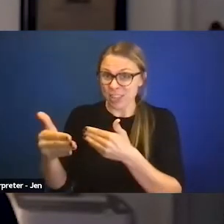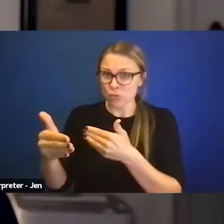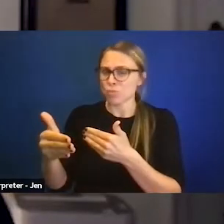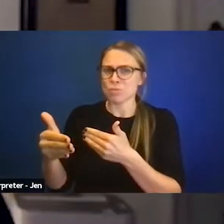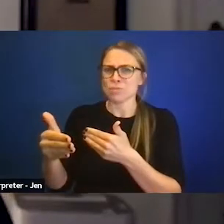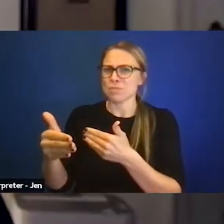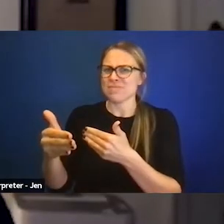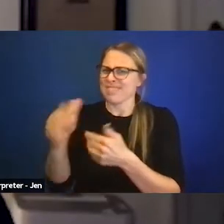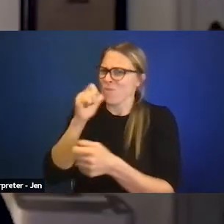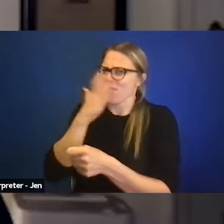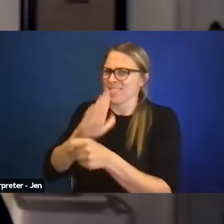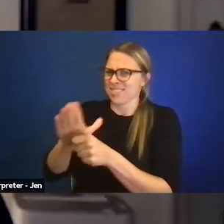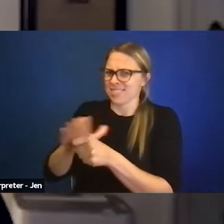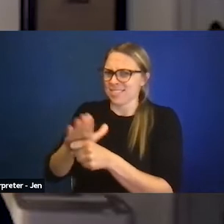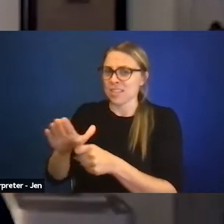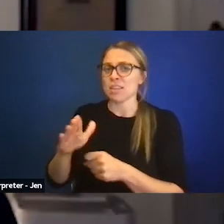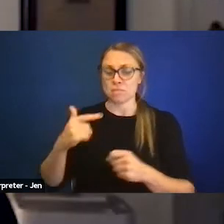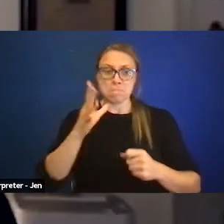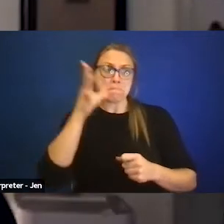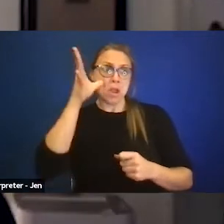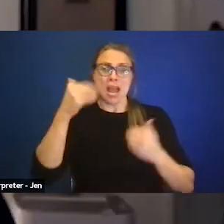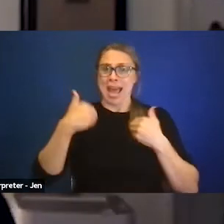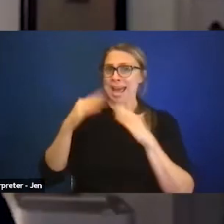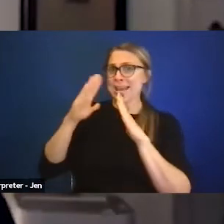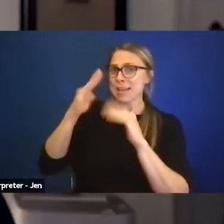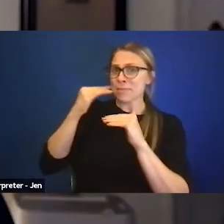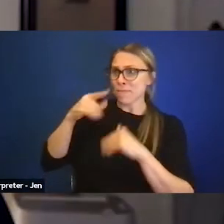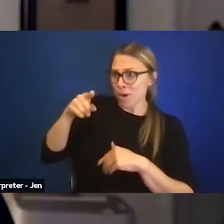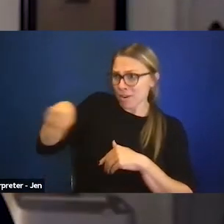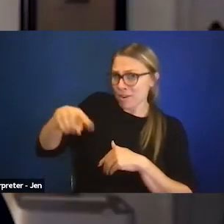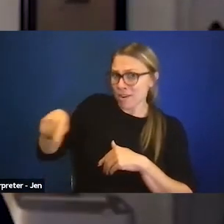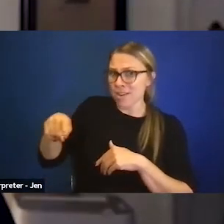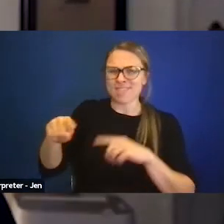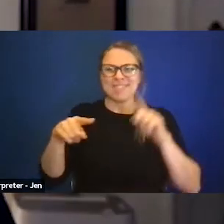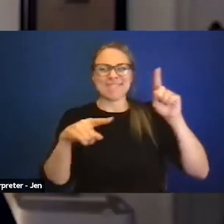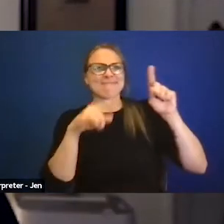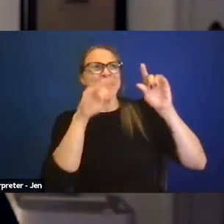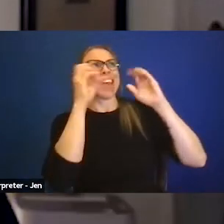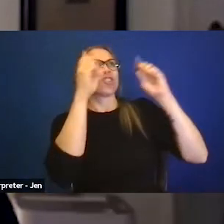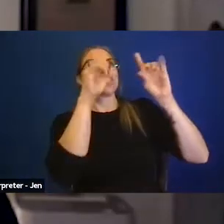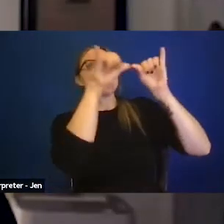That they had expectations for us. That the system really didn't yet have expectations